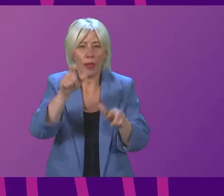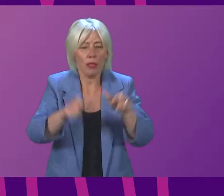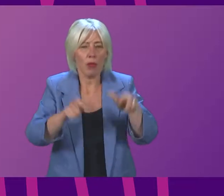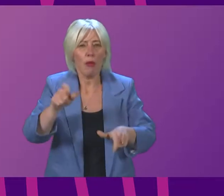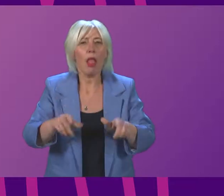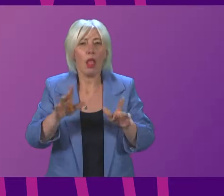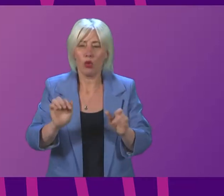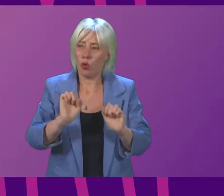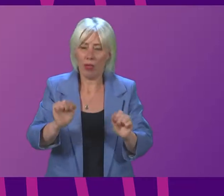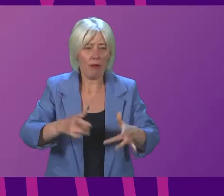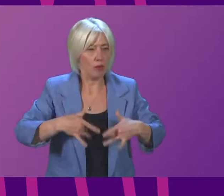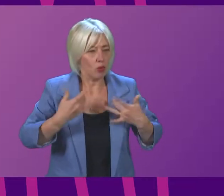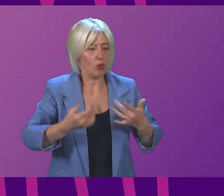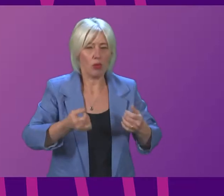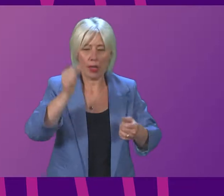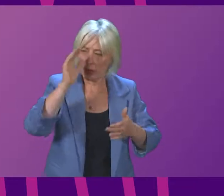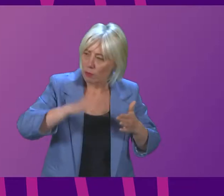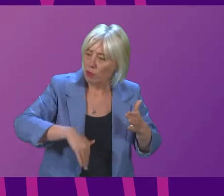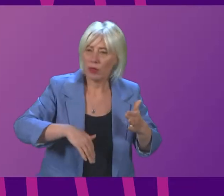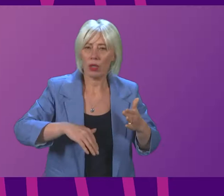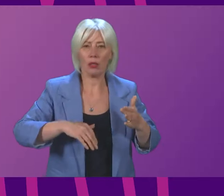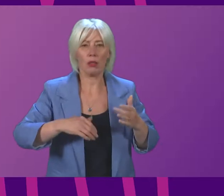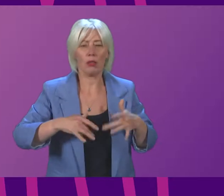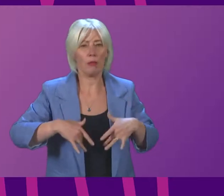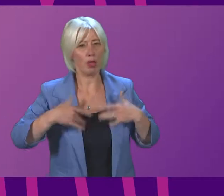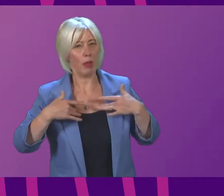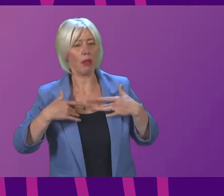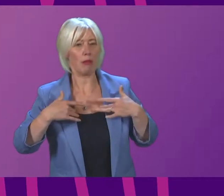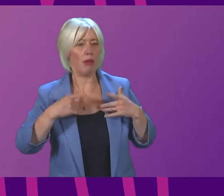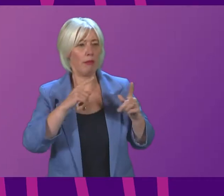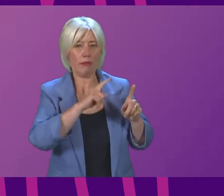perspectives and experiences of different groups in our society are fully considered and are at the